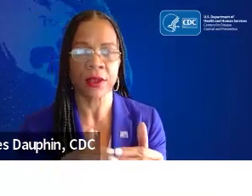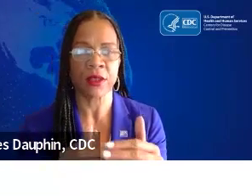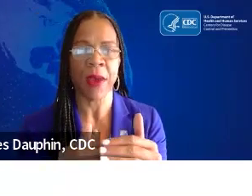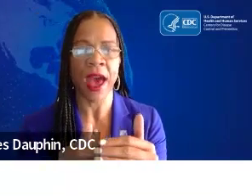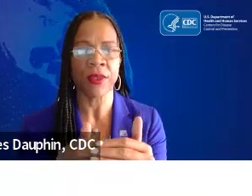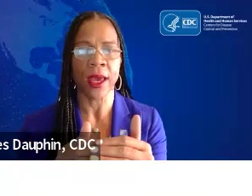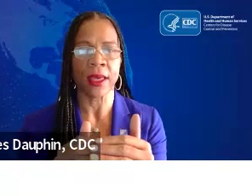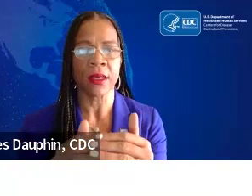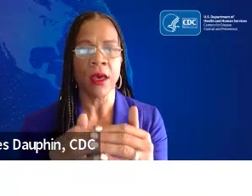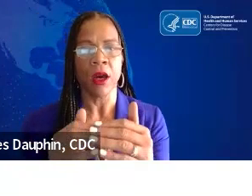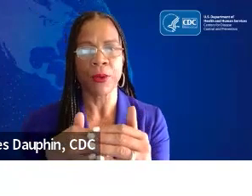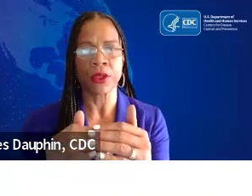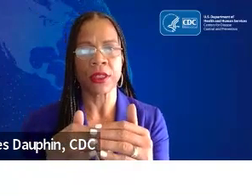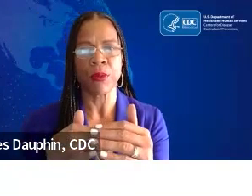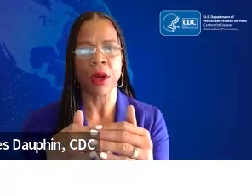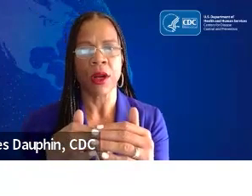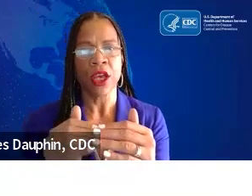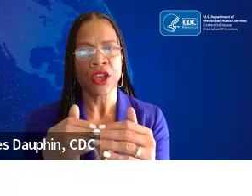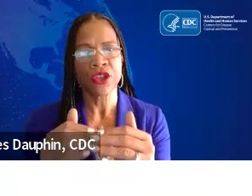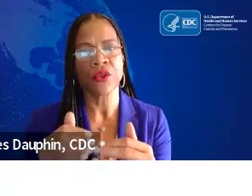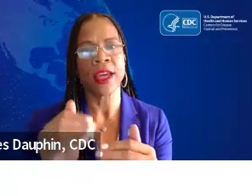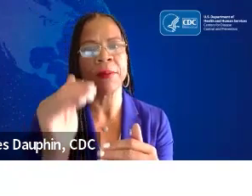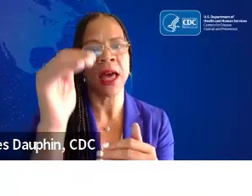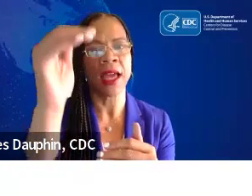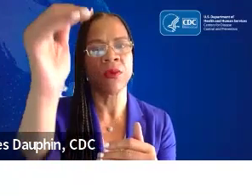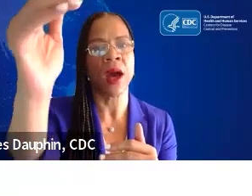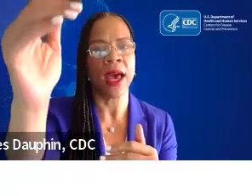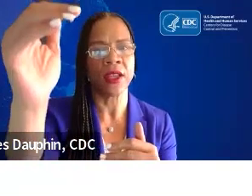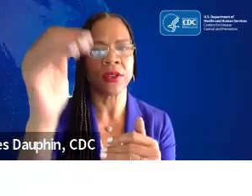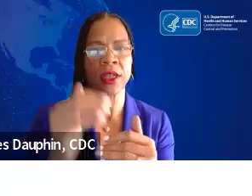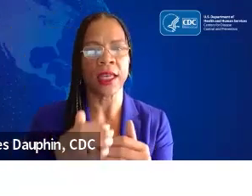So, this pathway's approach is a more streamlined way to look at,